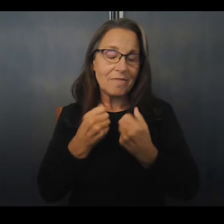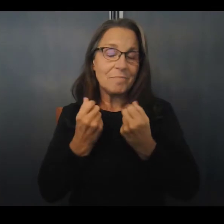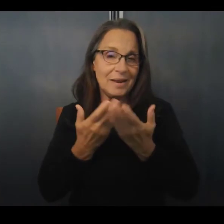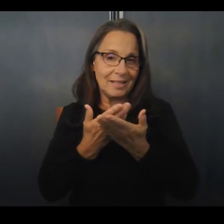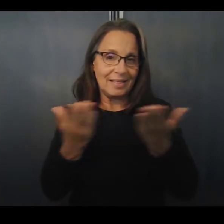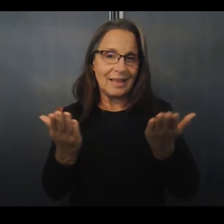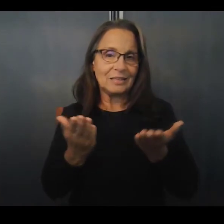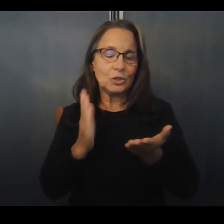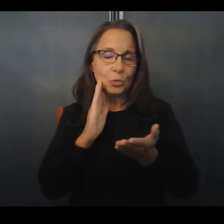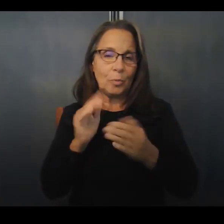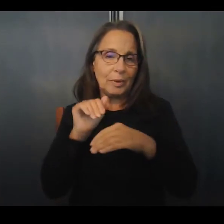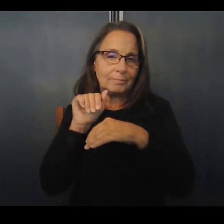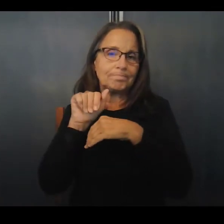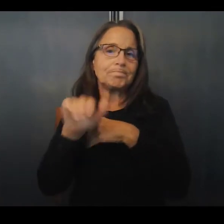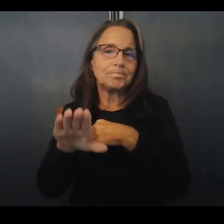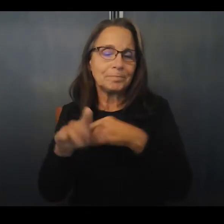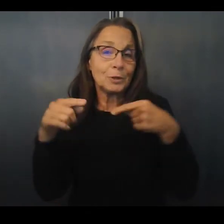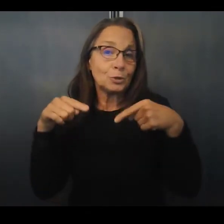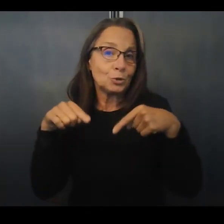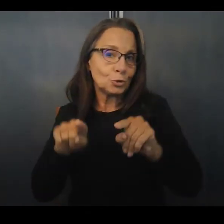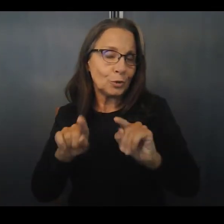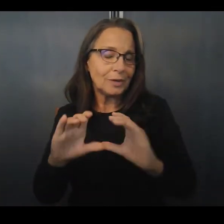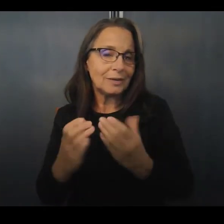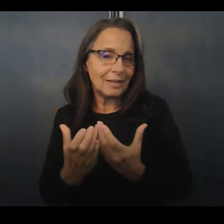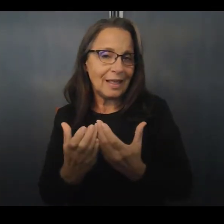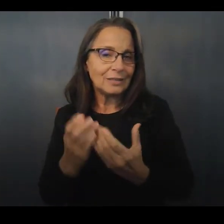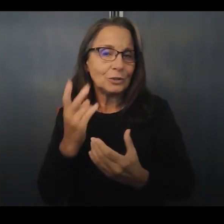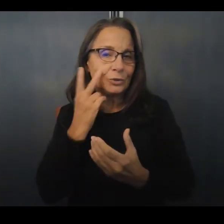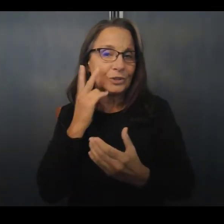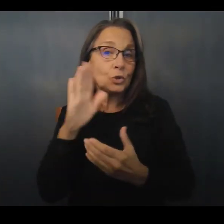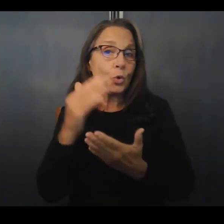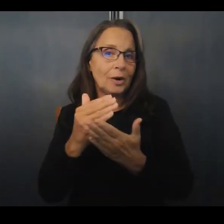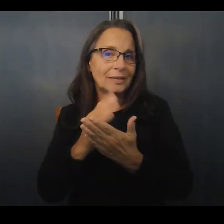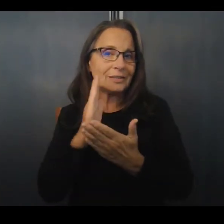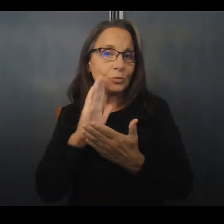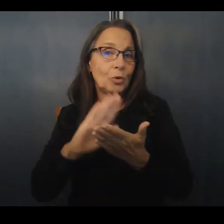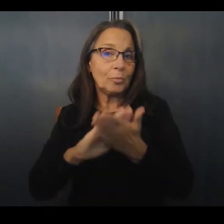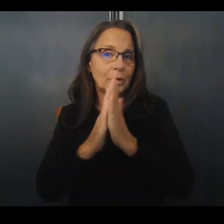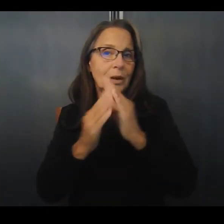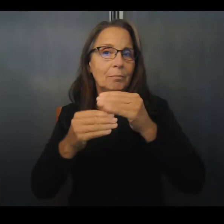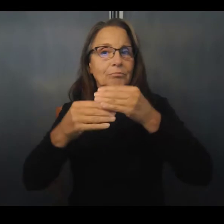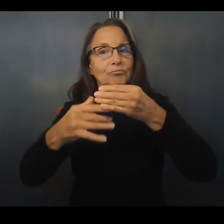of a class then you might see that this list gets pretty long so one way that you can really quickly